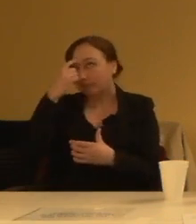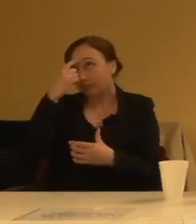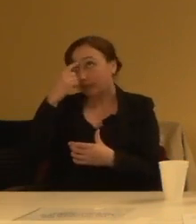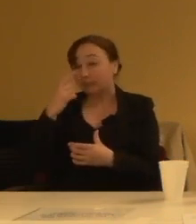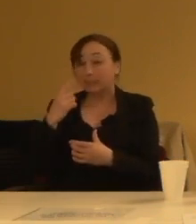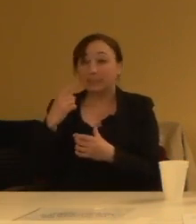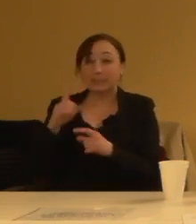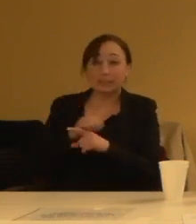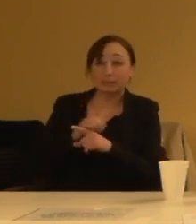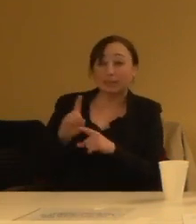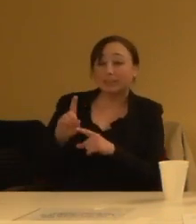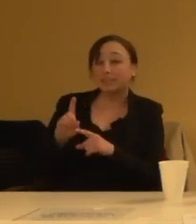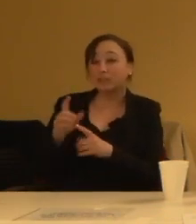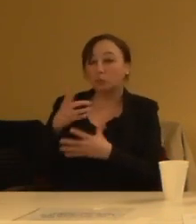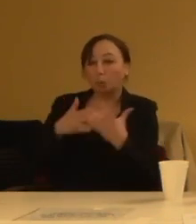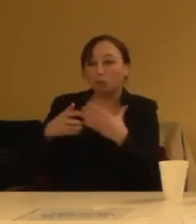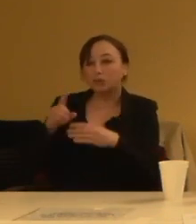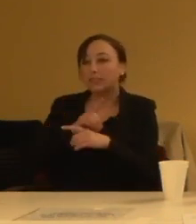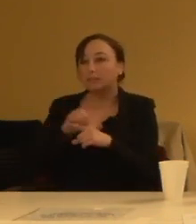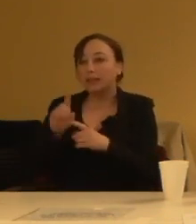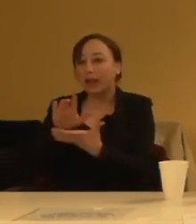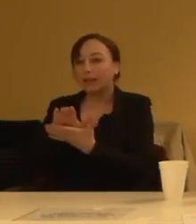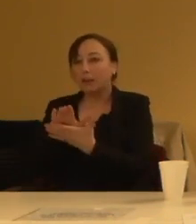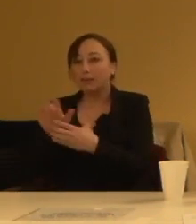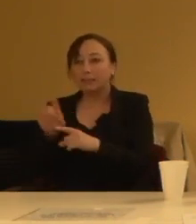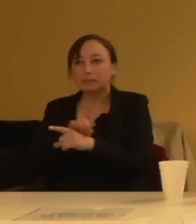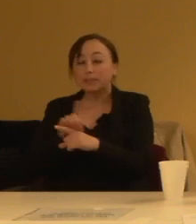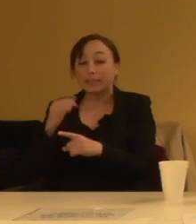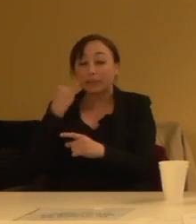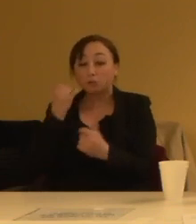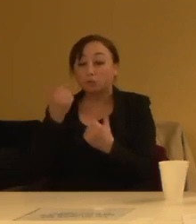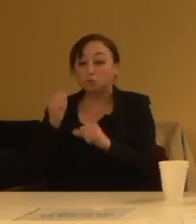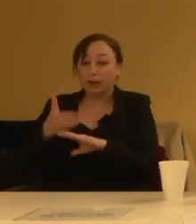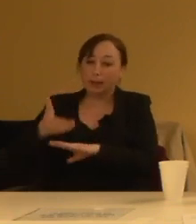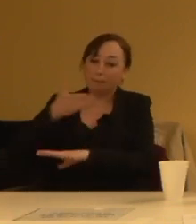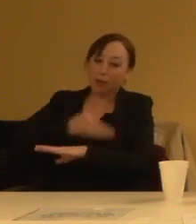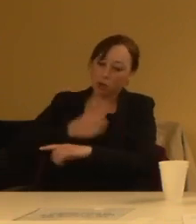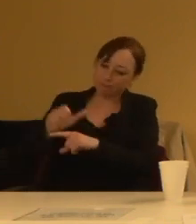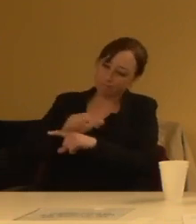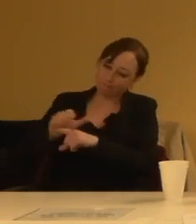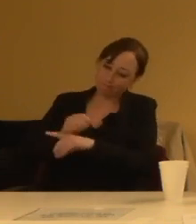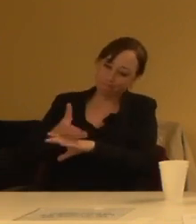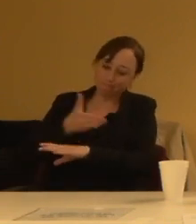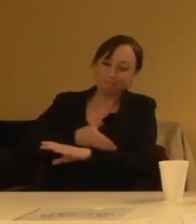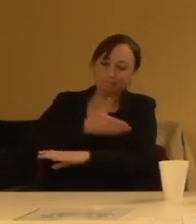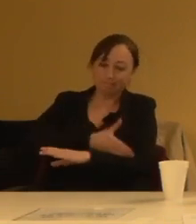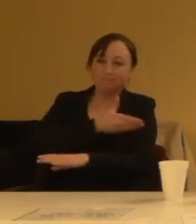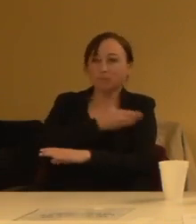It's one that, if one strives to get better, there are resources in the world, and with the internet that